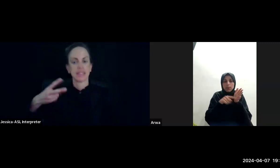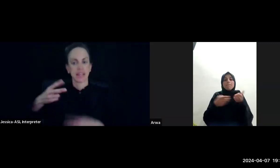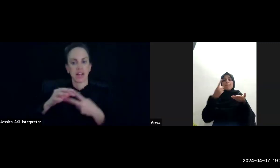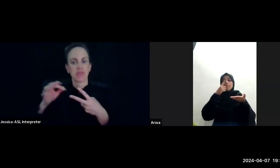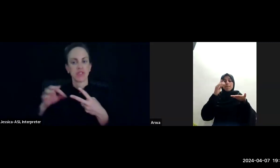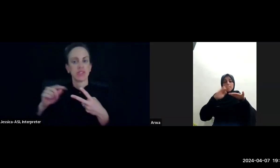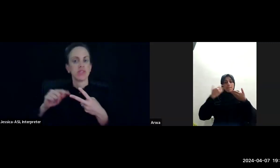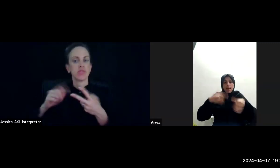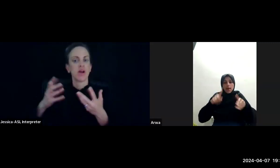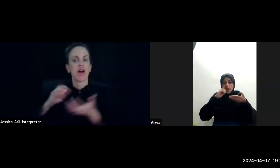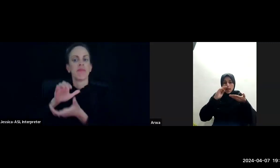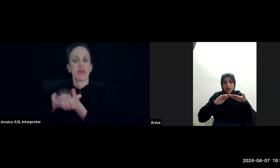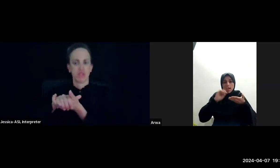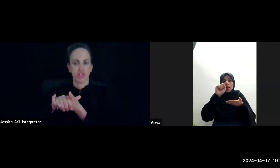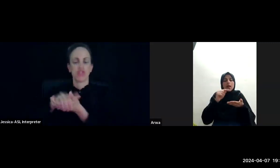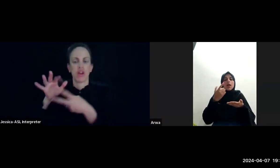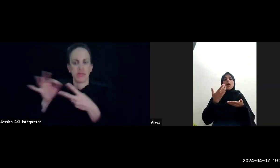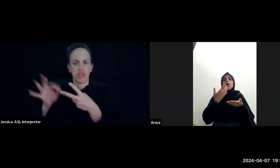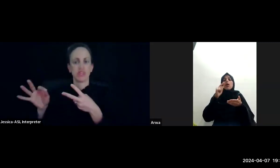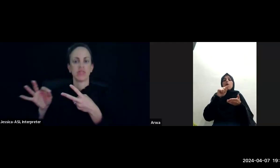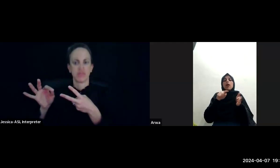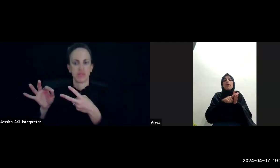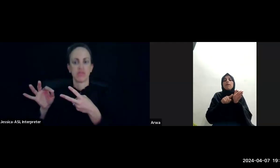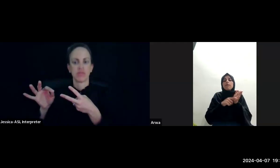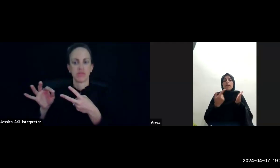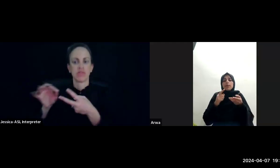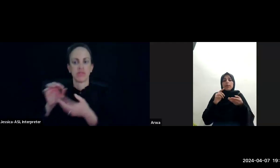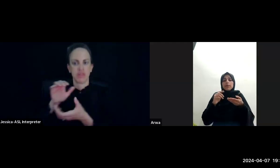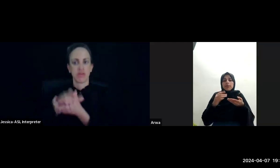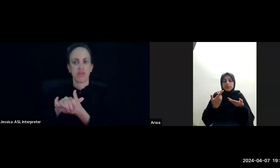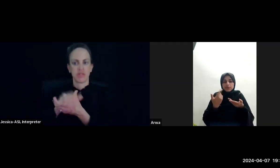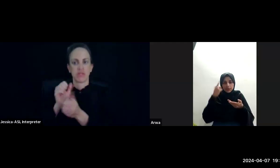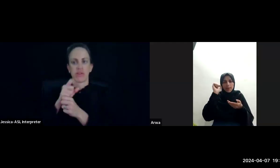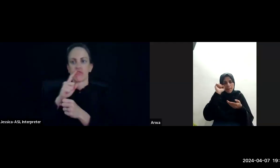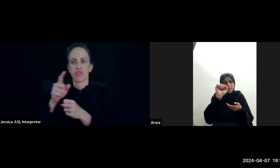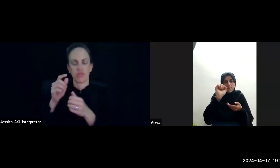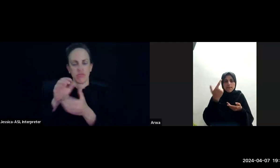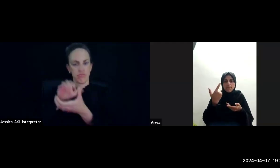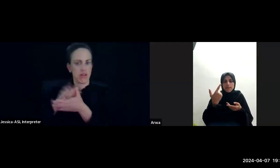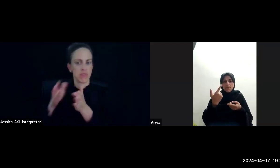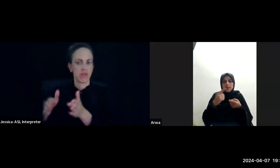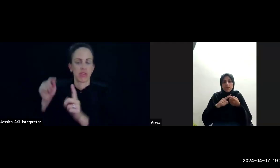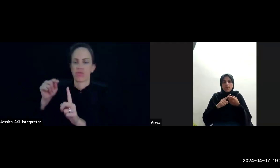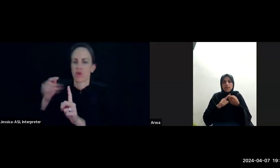options what can be the option that you can choose okay. You have the power and think.